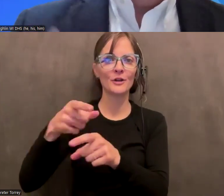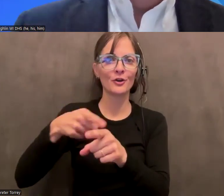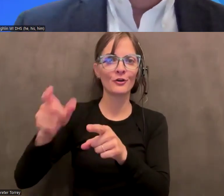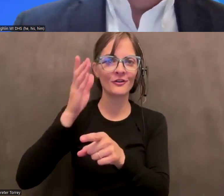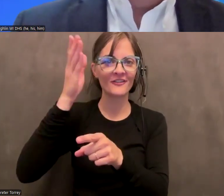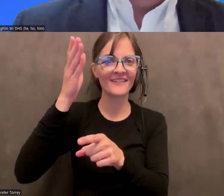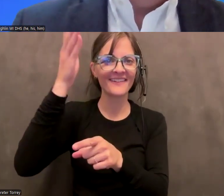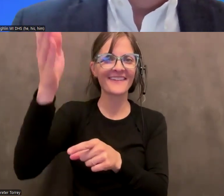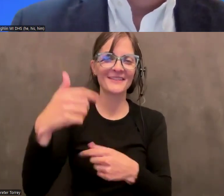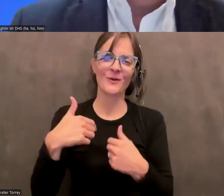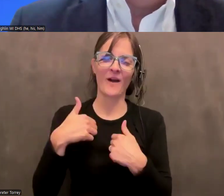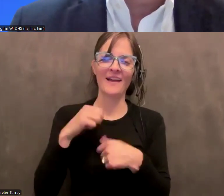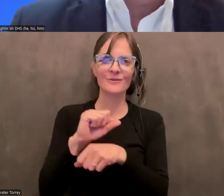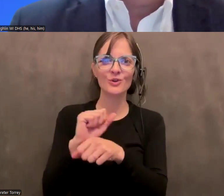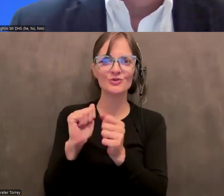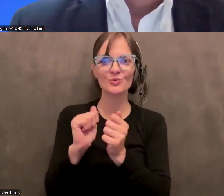and it's been a really good relationship.